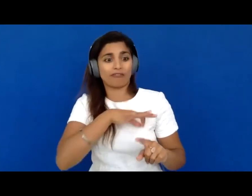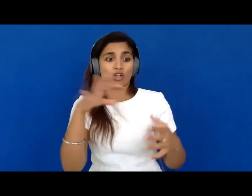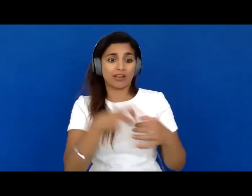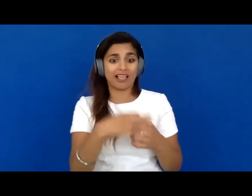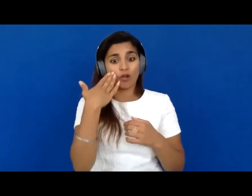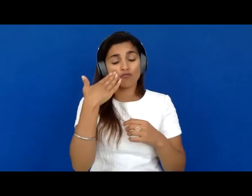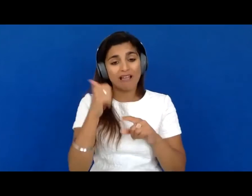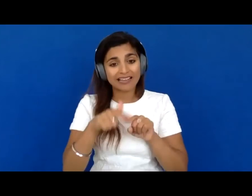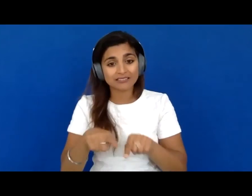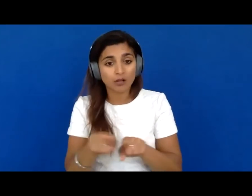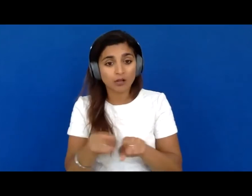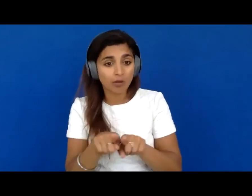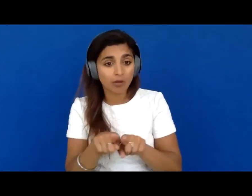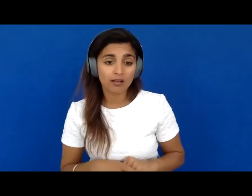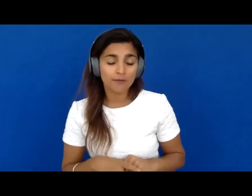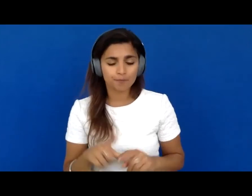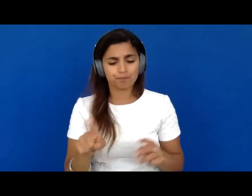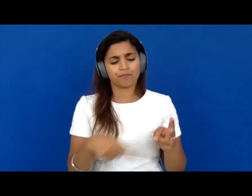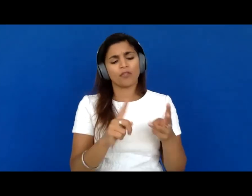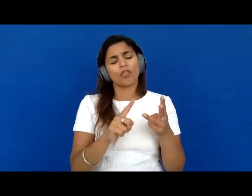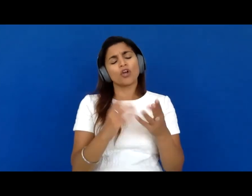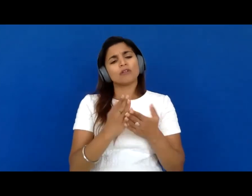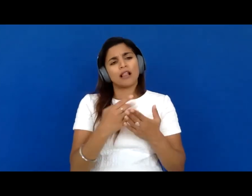the third thing that I want to bring up is their everyday experiences of pain